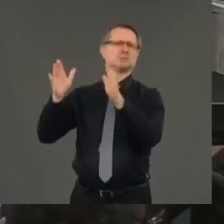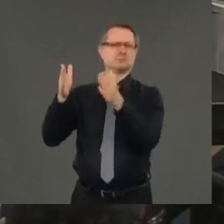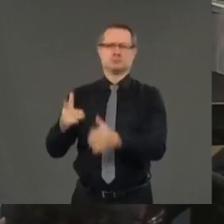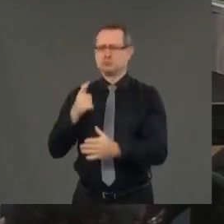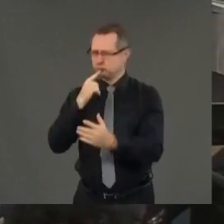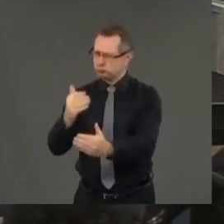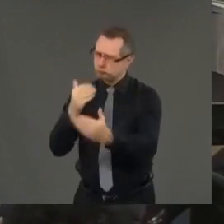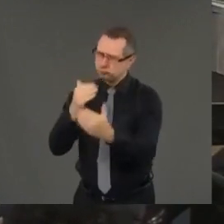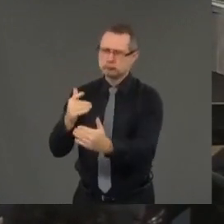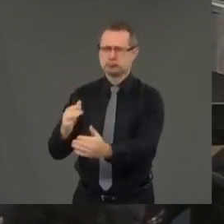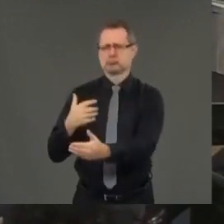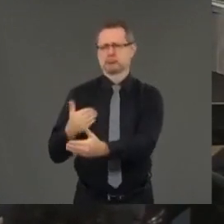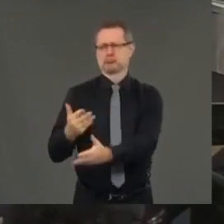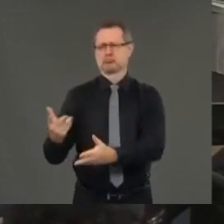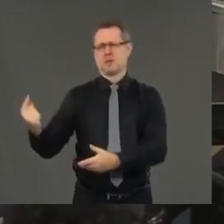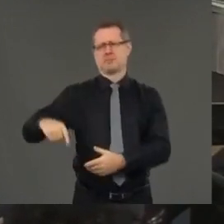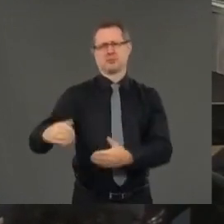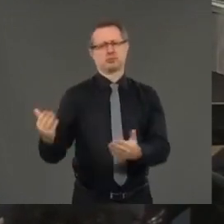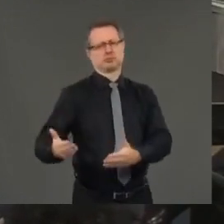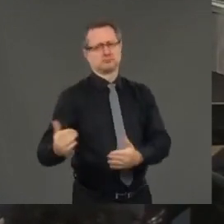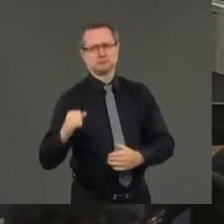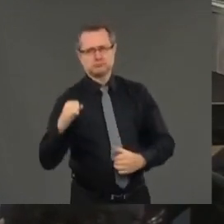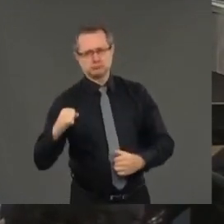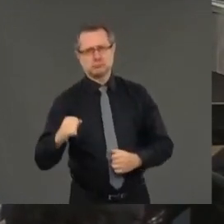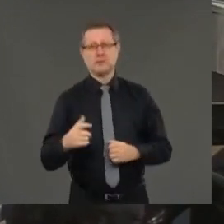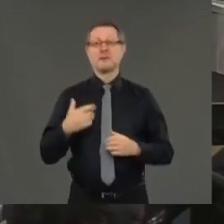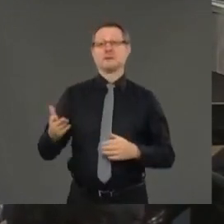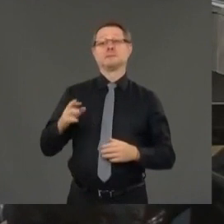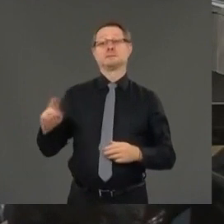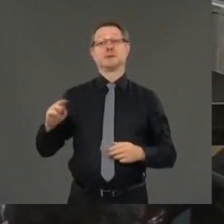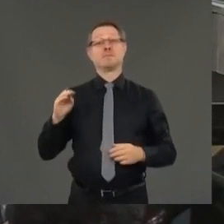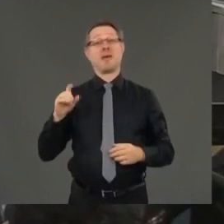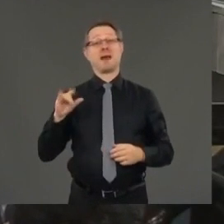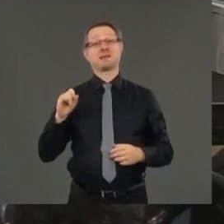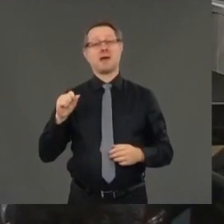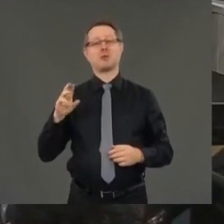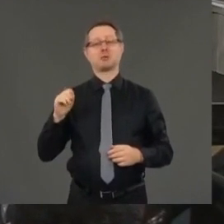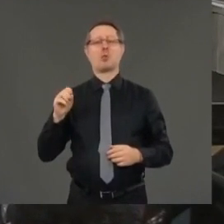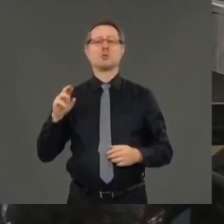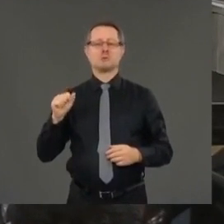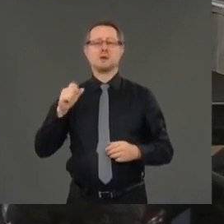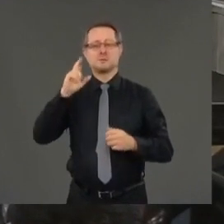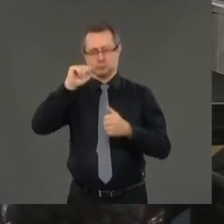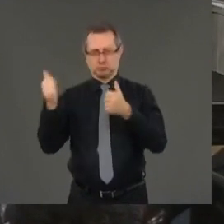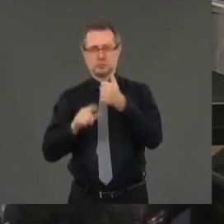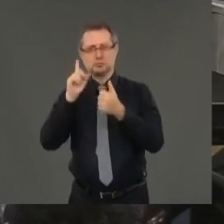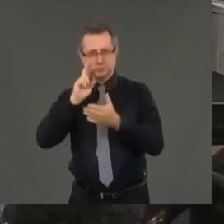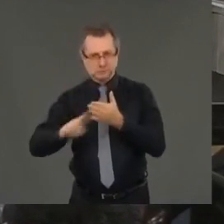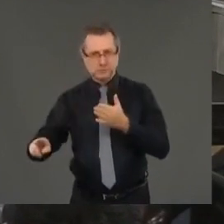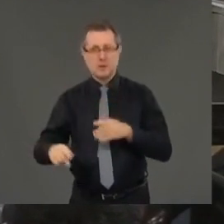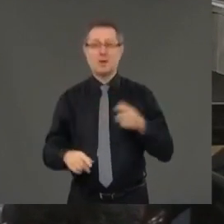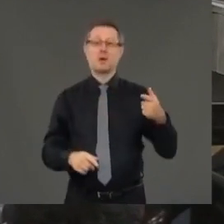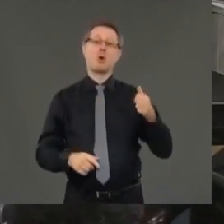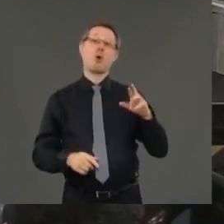THINK, RUNNING THE CORRECTIONS SYSTEM AND TONY'S DONE AN OUTSTANDING JOB. I WANT TO THANK HIM, PLEASURE TO